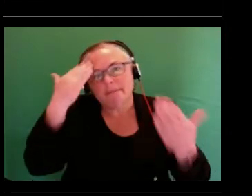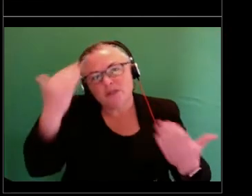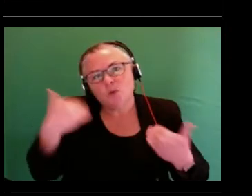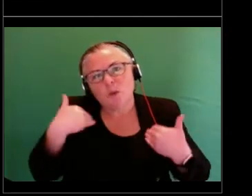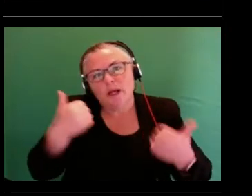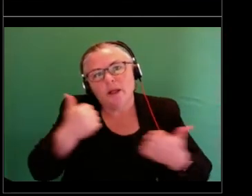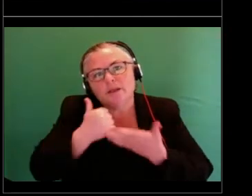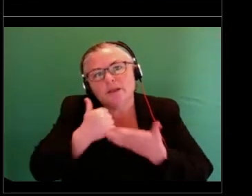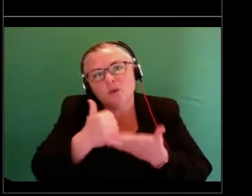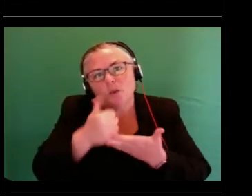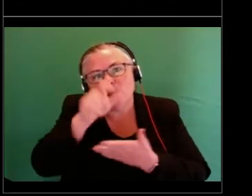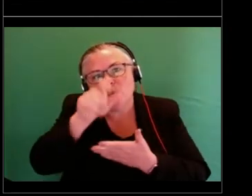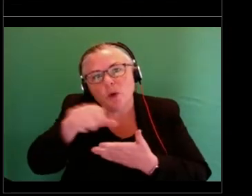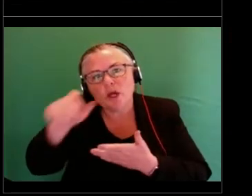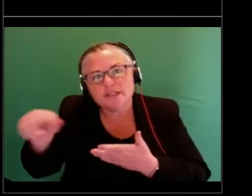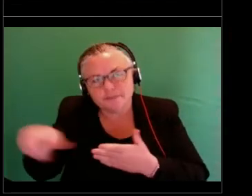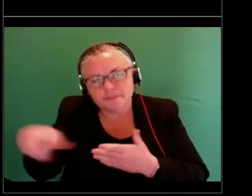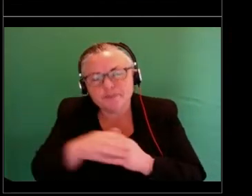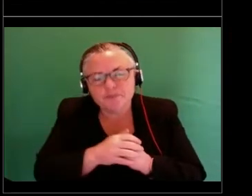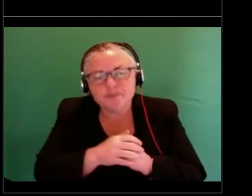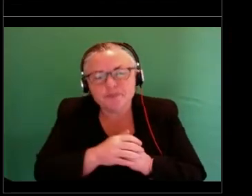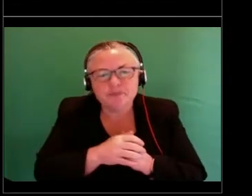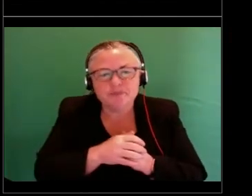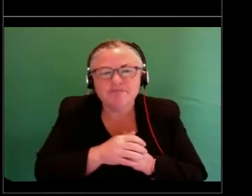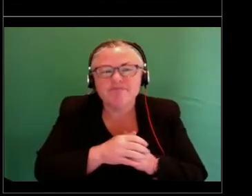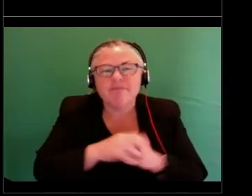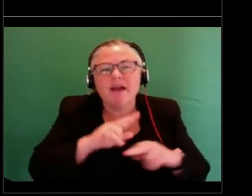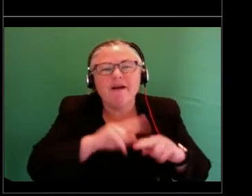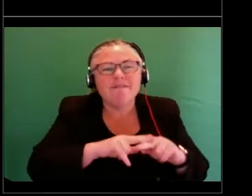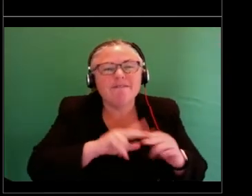Again, as much information as you can provide is helpful to us.